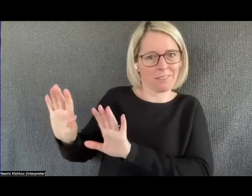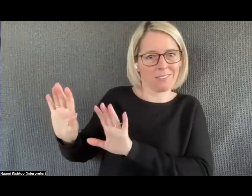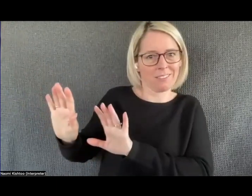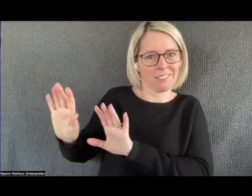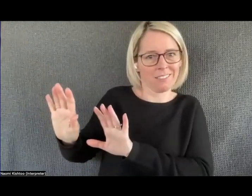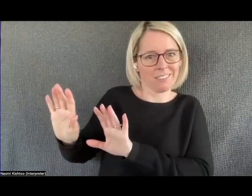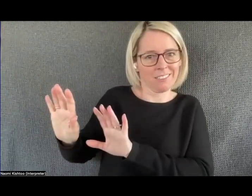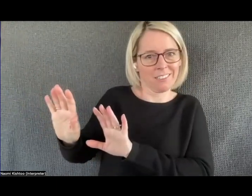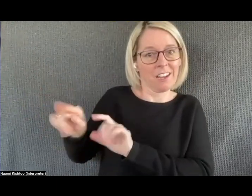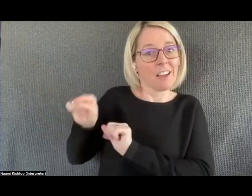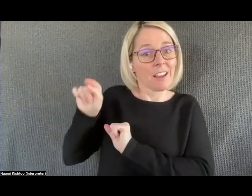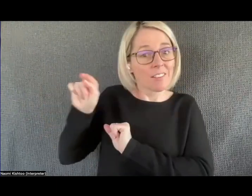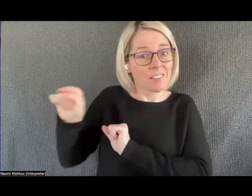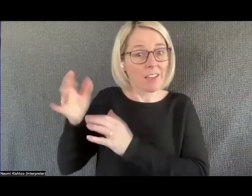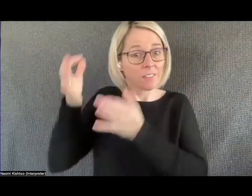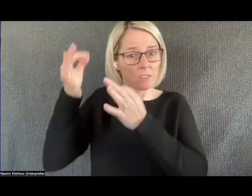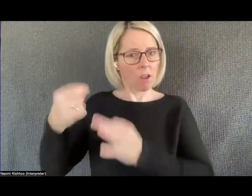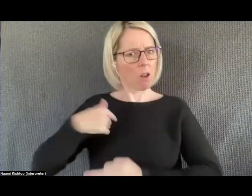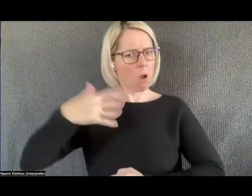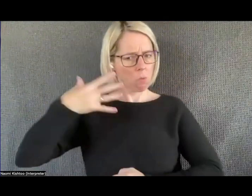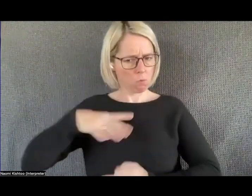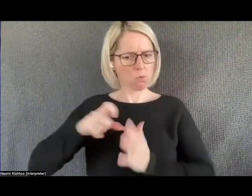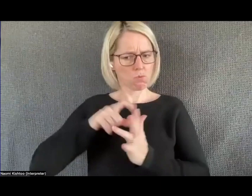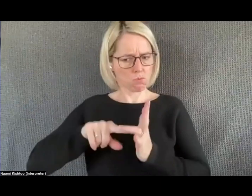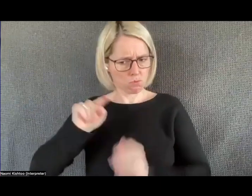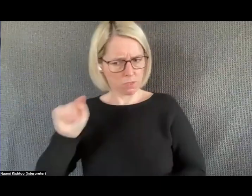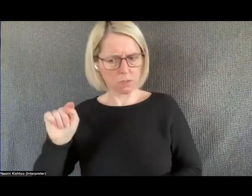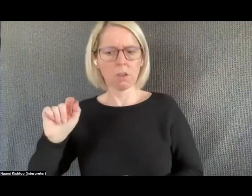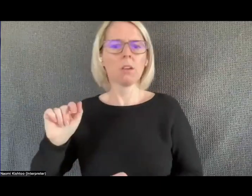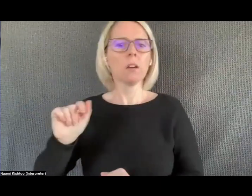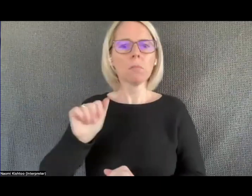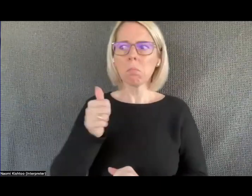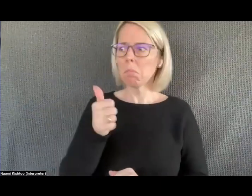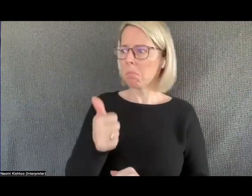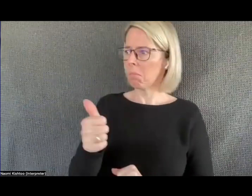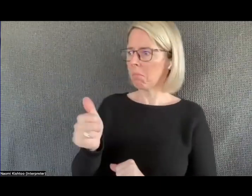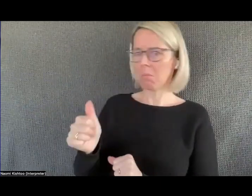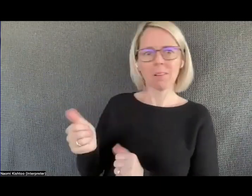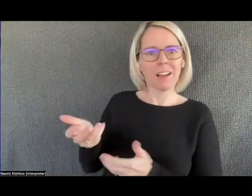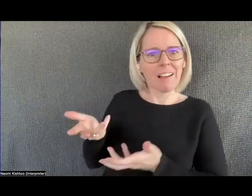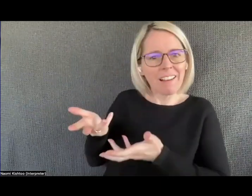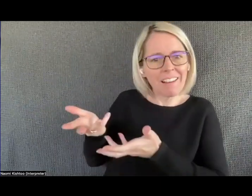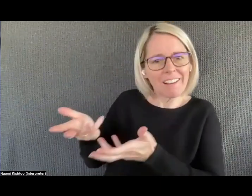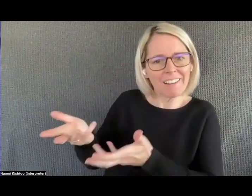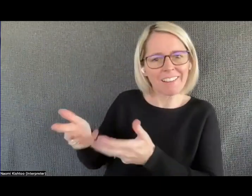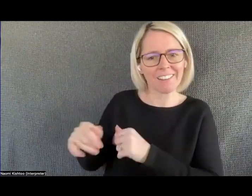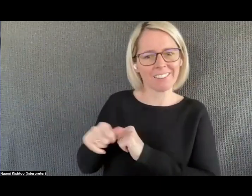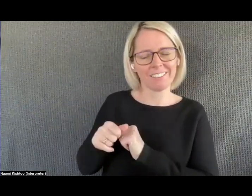not a bad thing. That’s actually a great thing. So, if this starts out not as you planned,